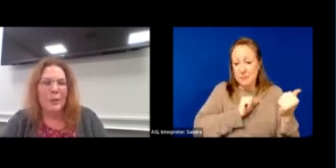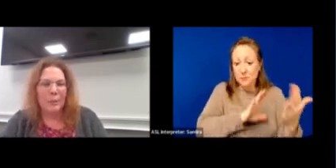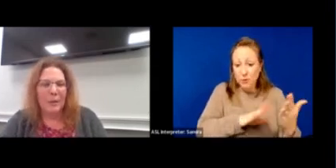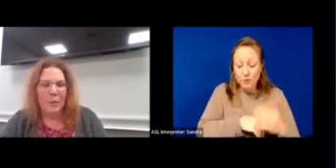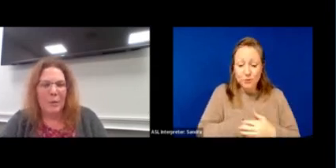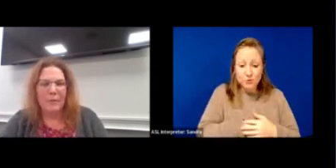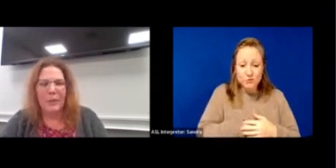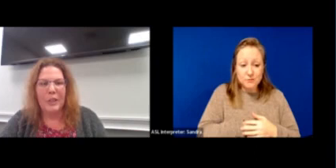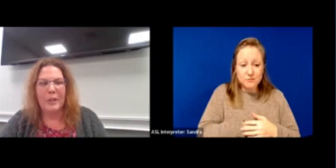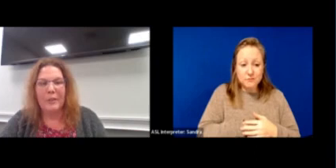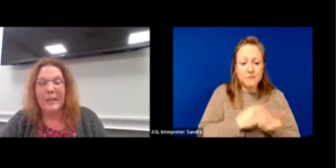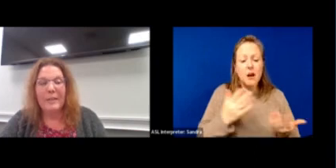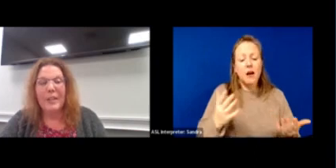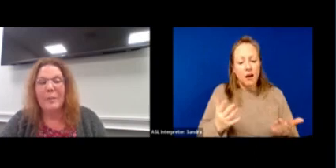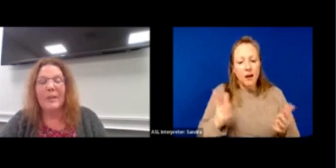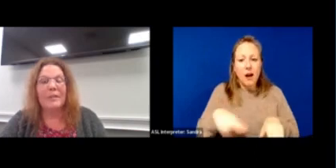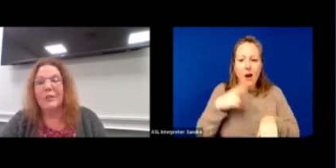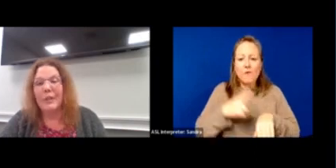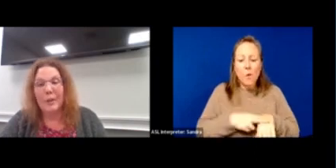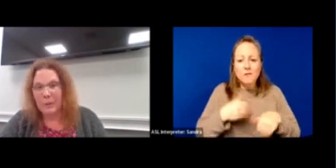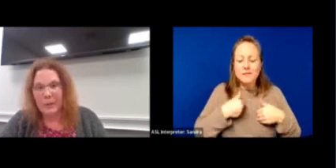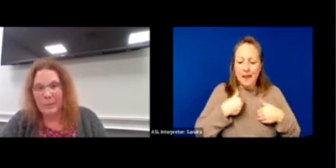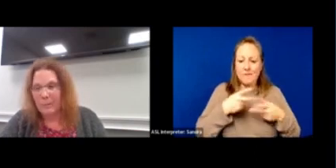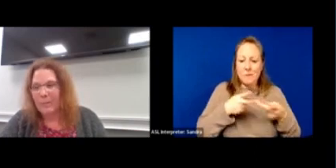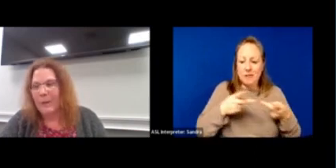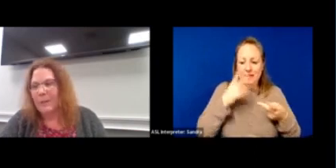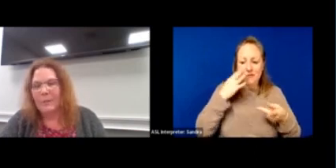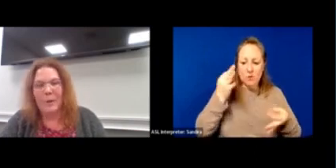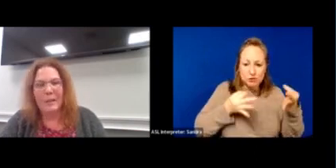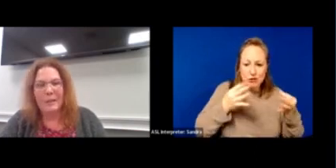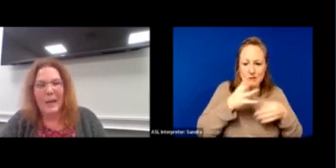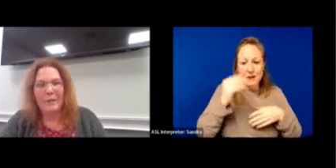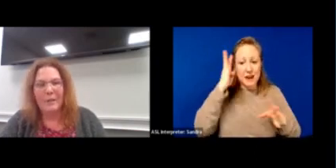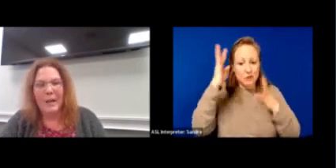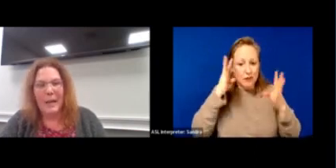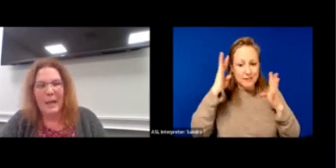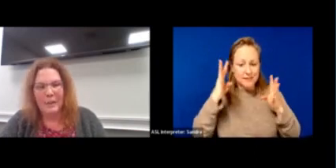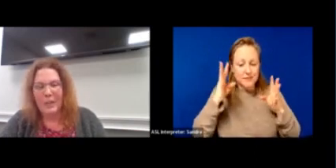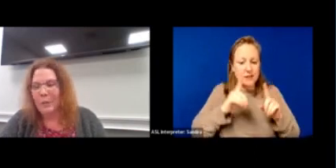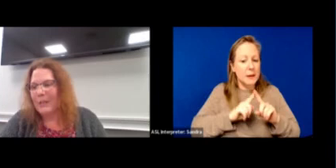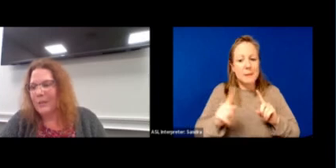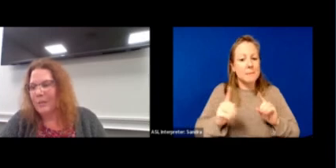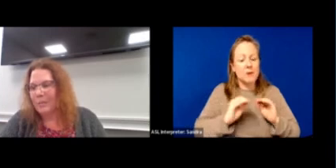room of course for judgment and creativity but there is no room for us to have judgmental